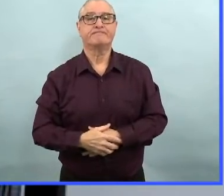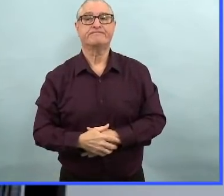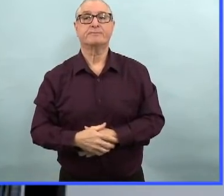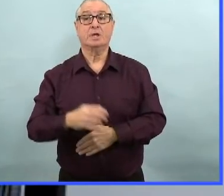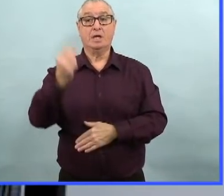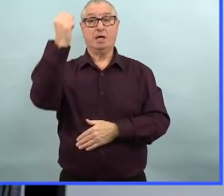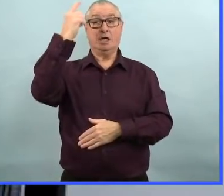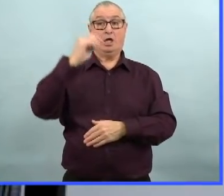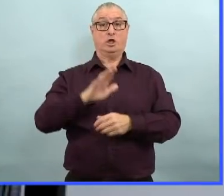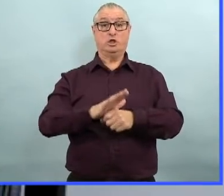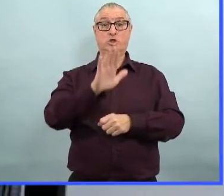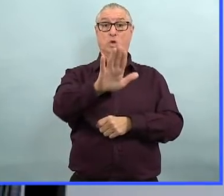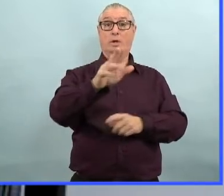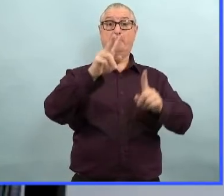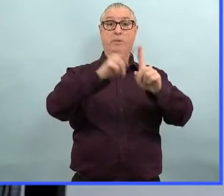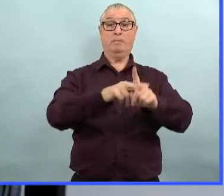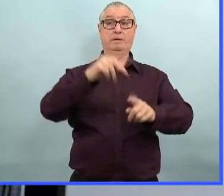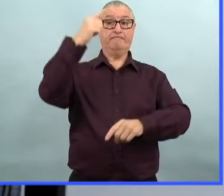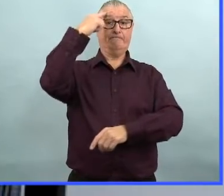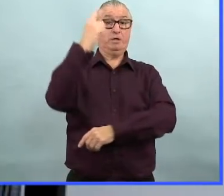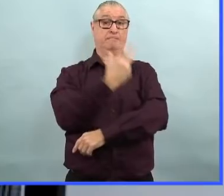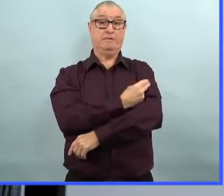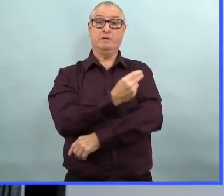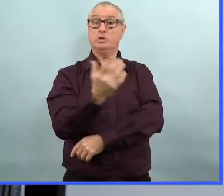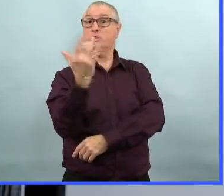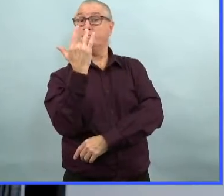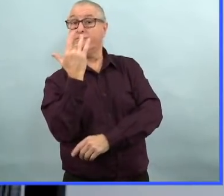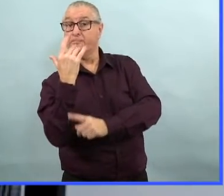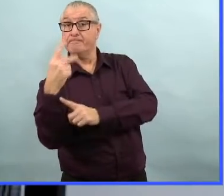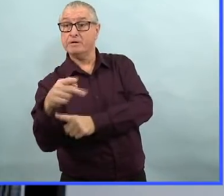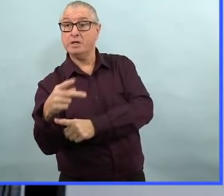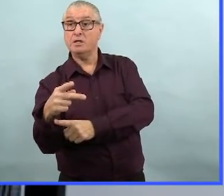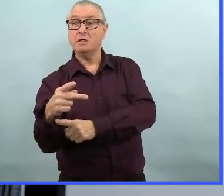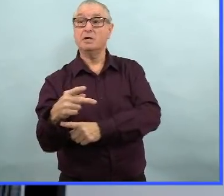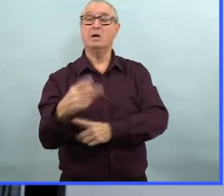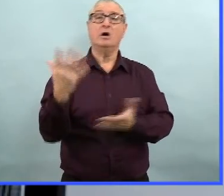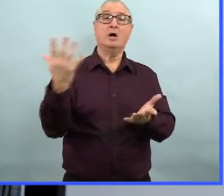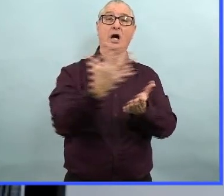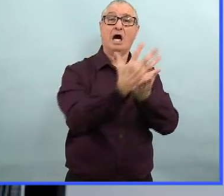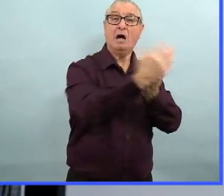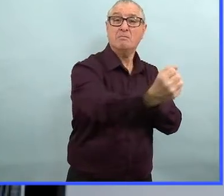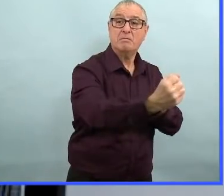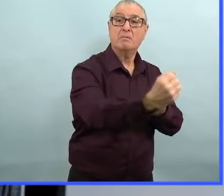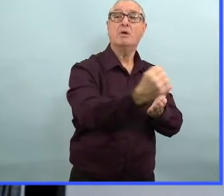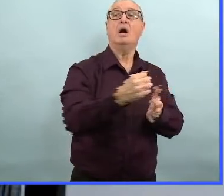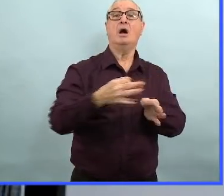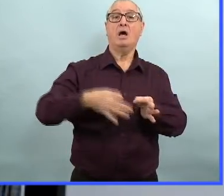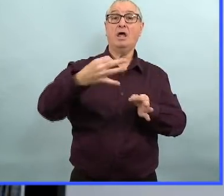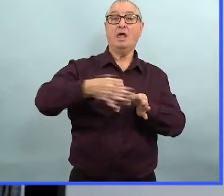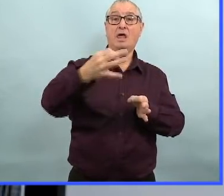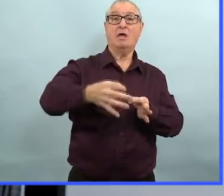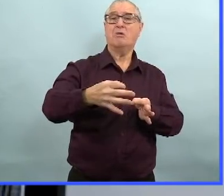to adults and their vaccine should not be delayed i want to be very clear on this point though this